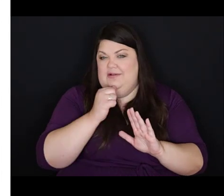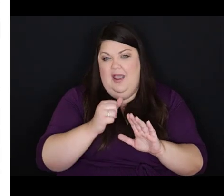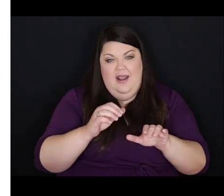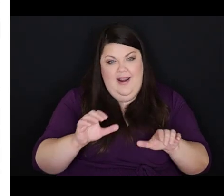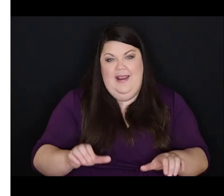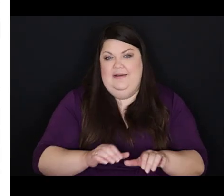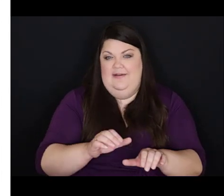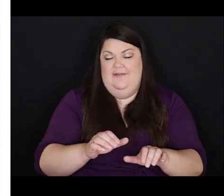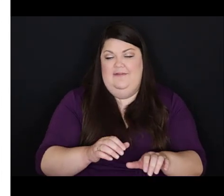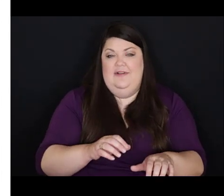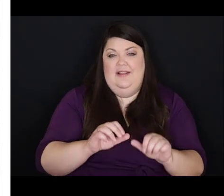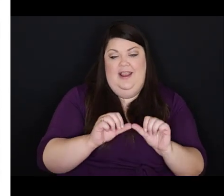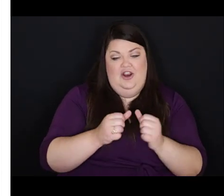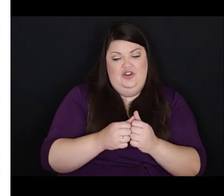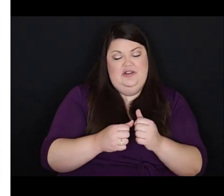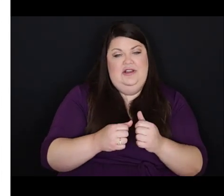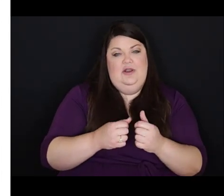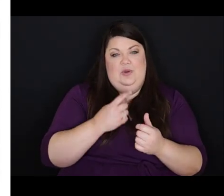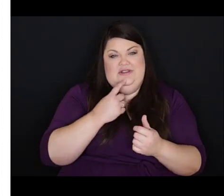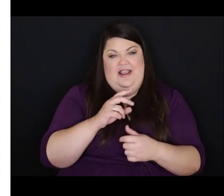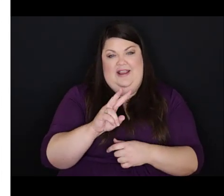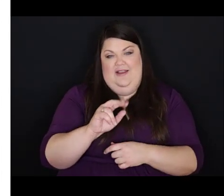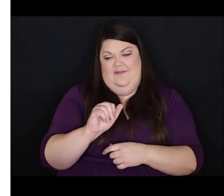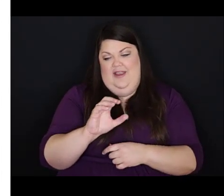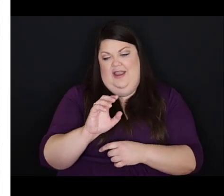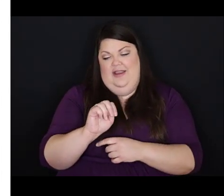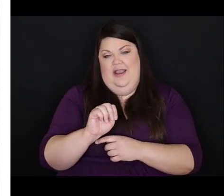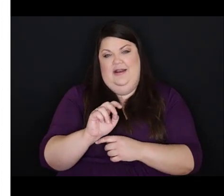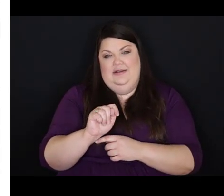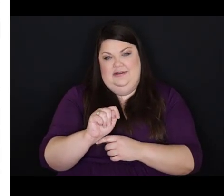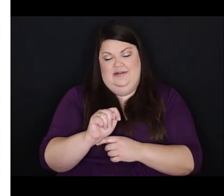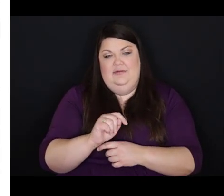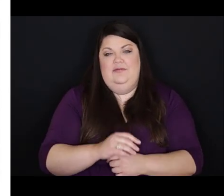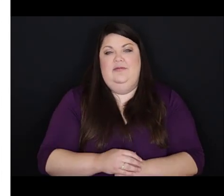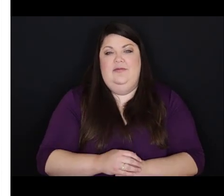the agency would indicate “vacant” under the “current term number” column.